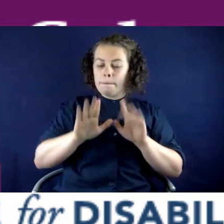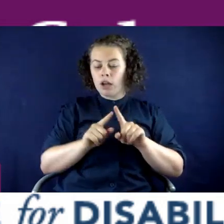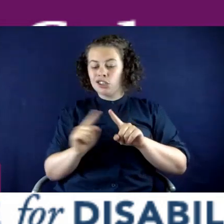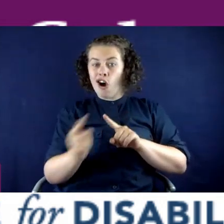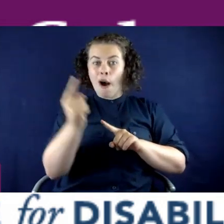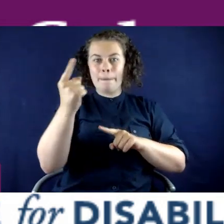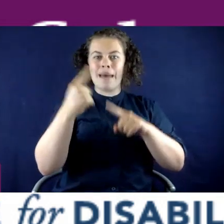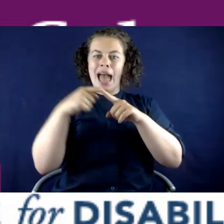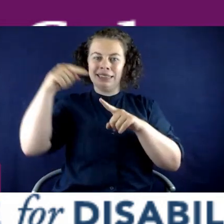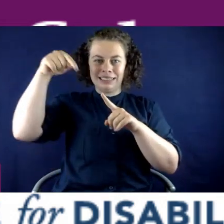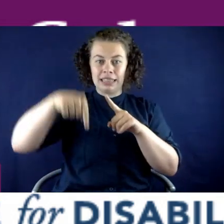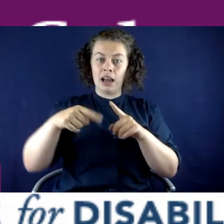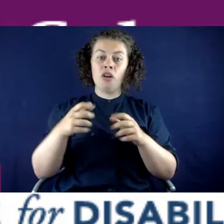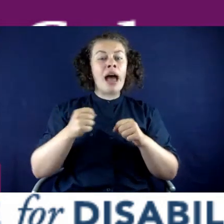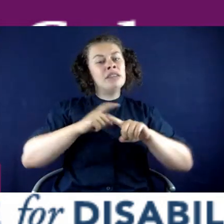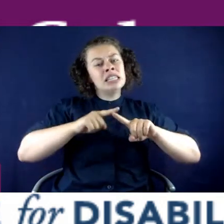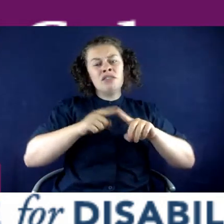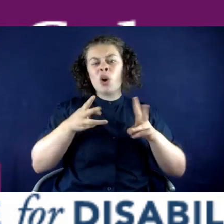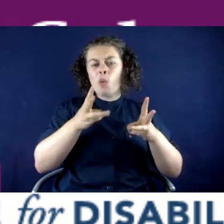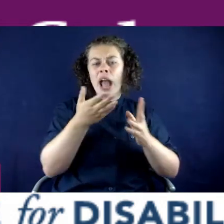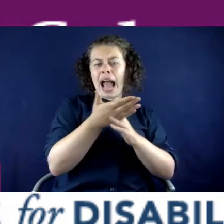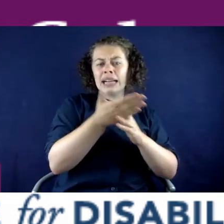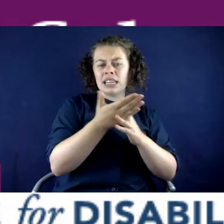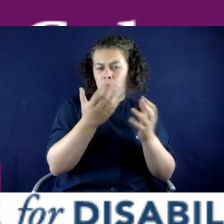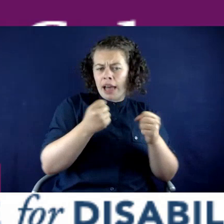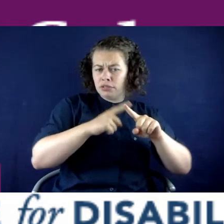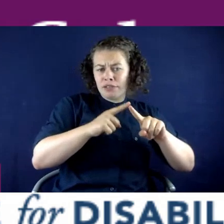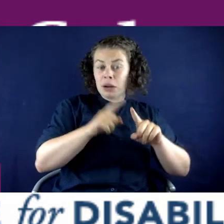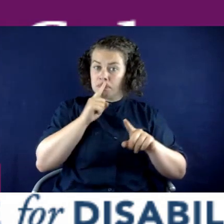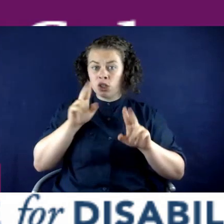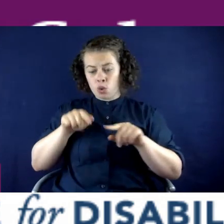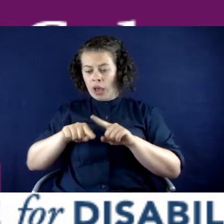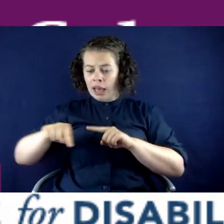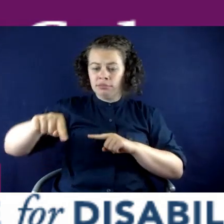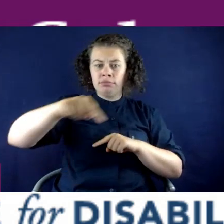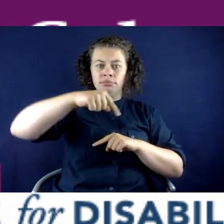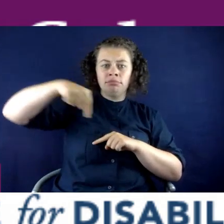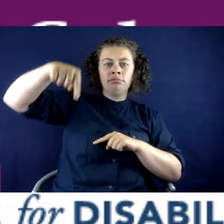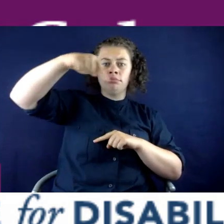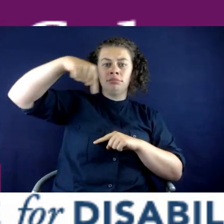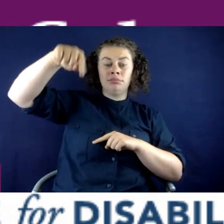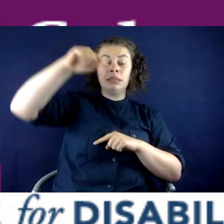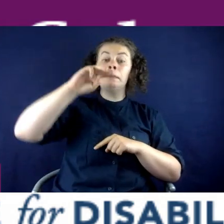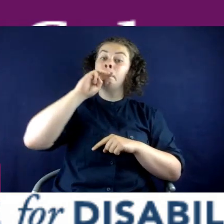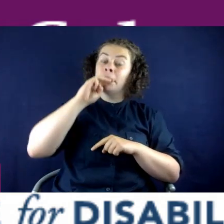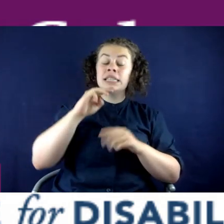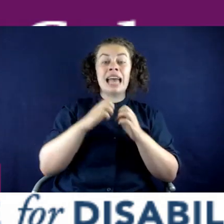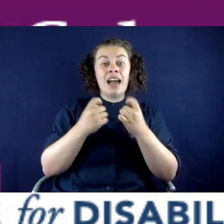facilities available, but what is really interesting is that everybody experiences it in the same way.